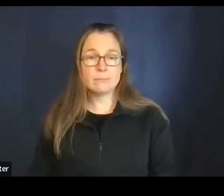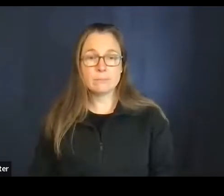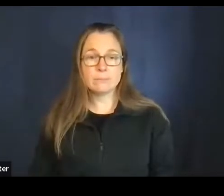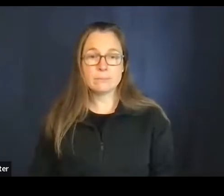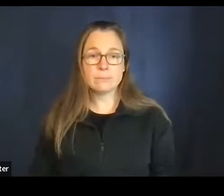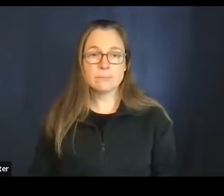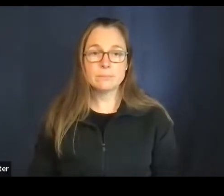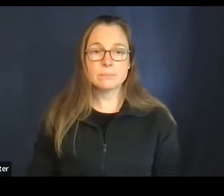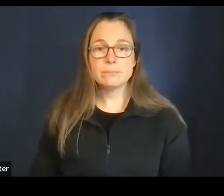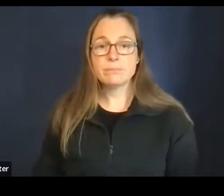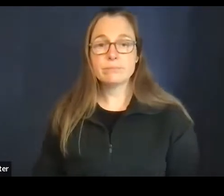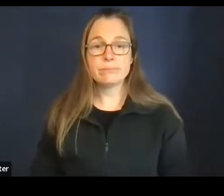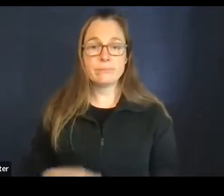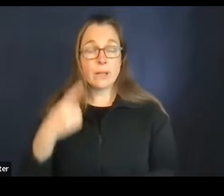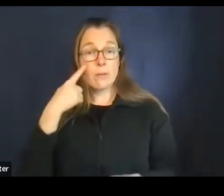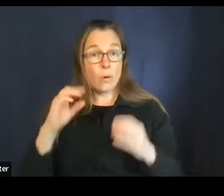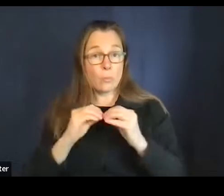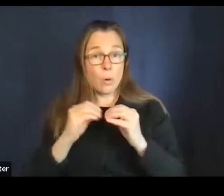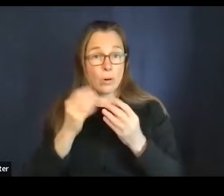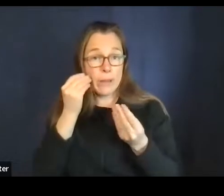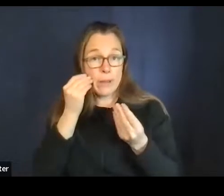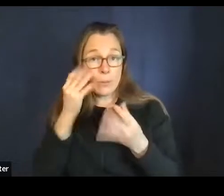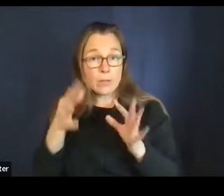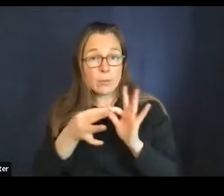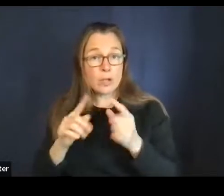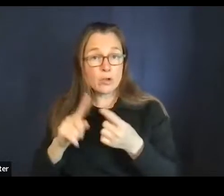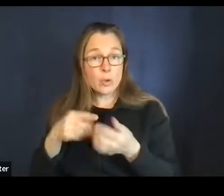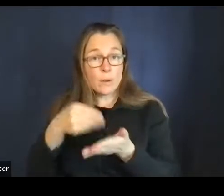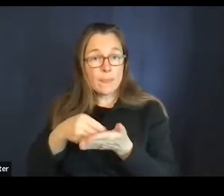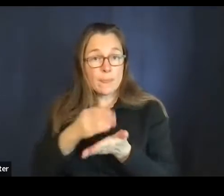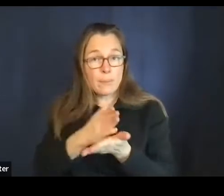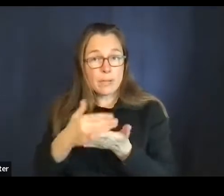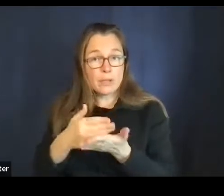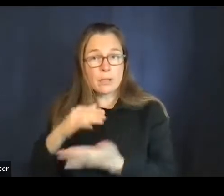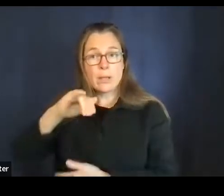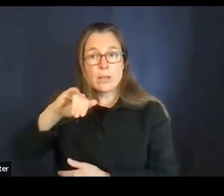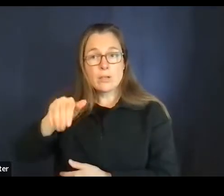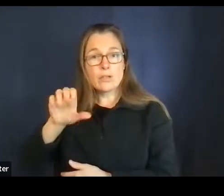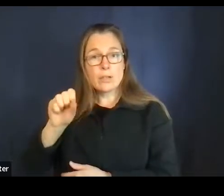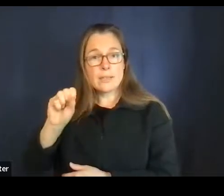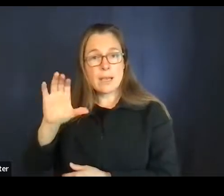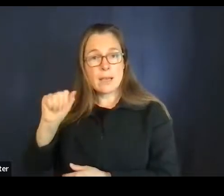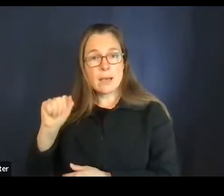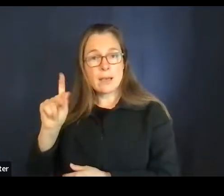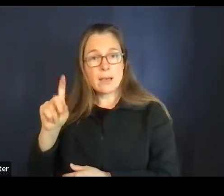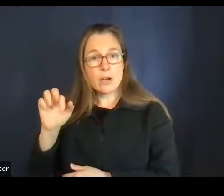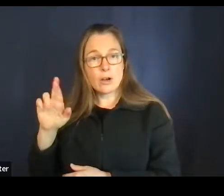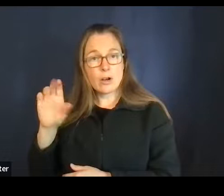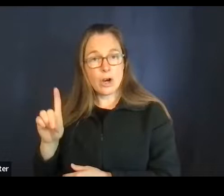And for more information about the budget, Jessica Kinard, the Director of the Citywide Budget Office, is here to answer questions.